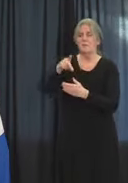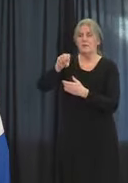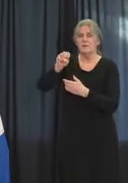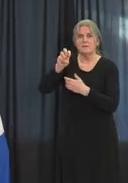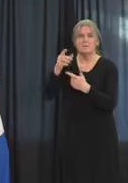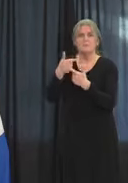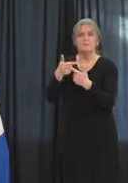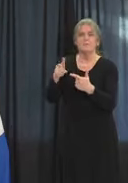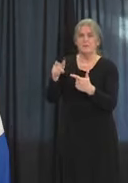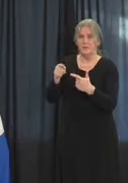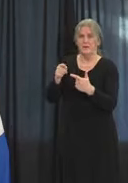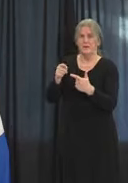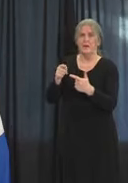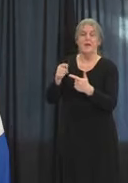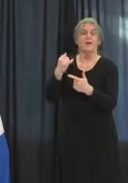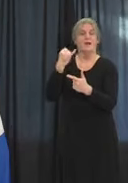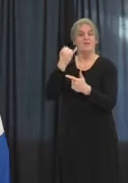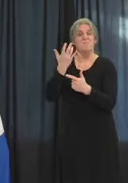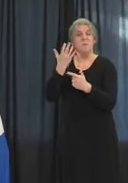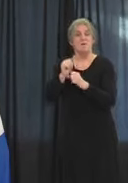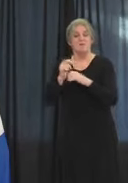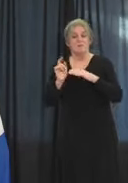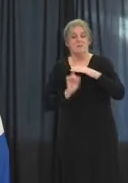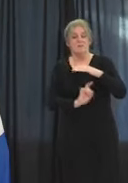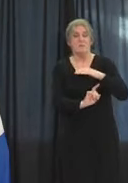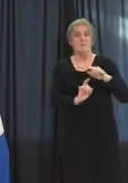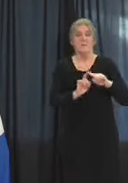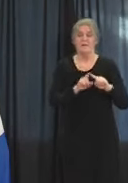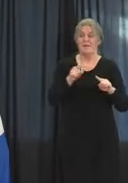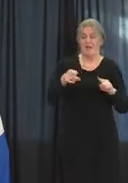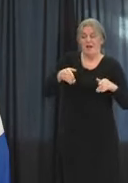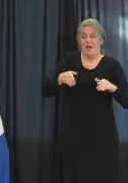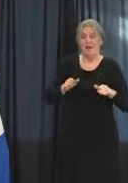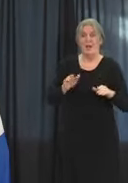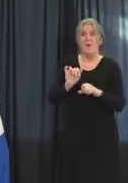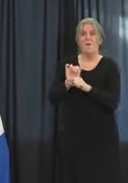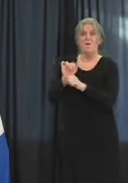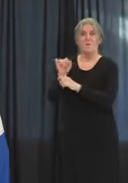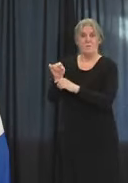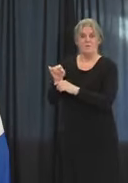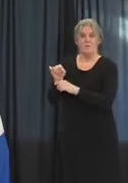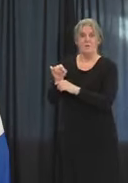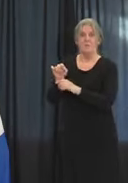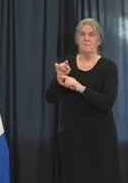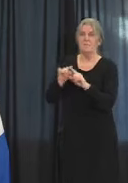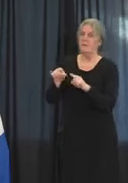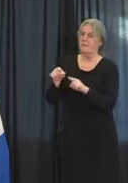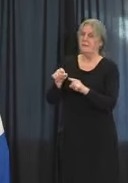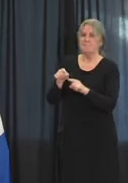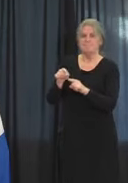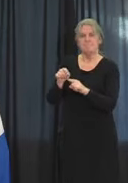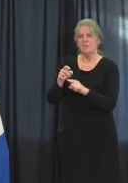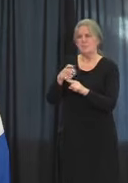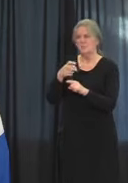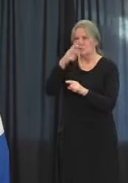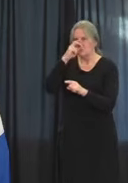providers who would otherwise -- otherwise be in self-isolation are allowed to work under a